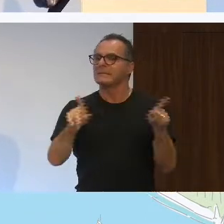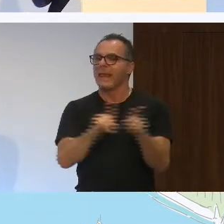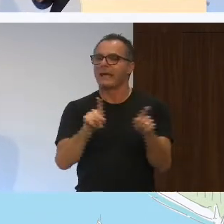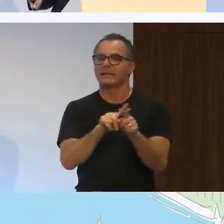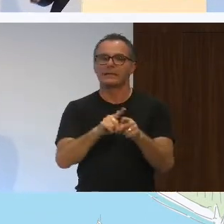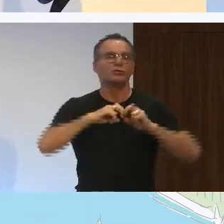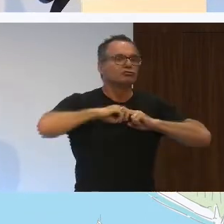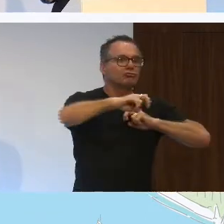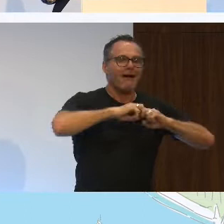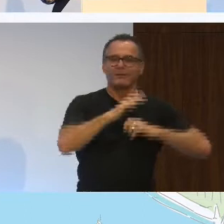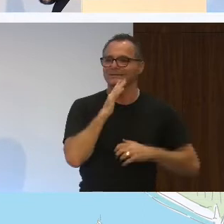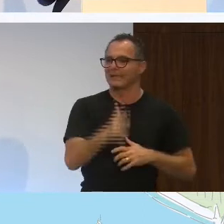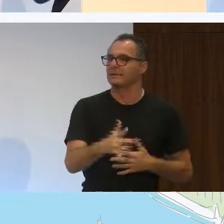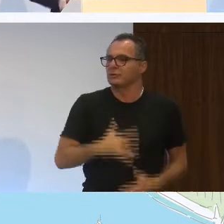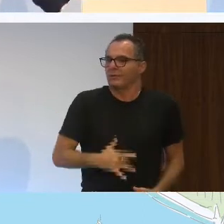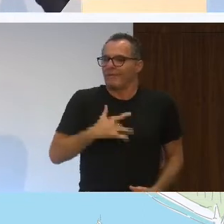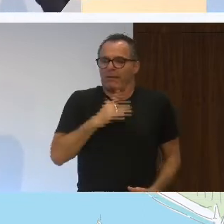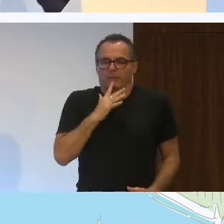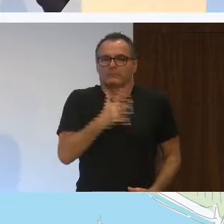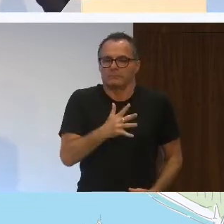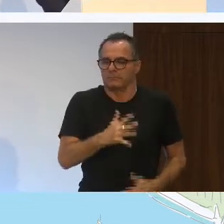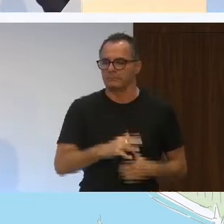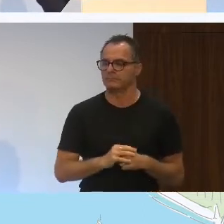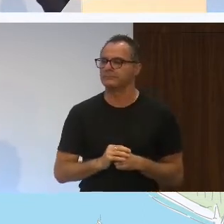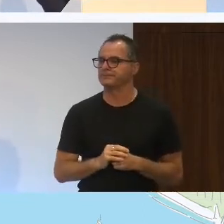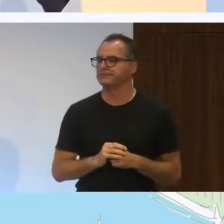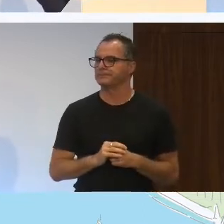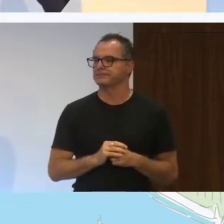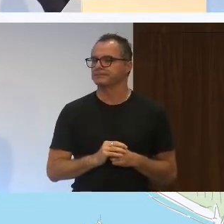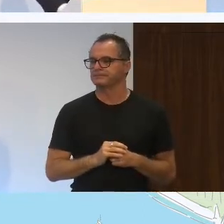And that's actually what makes you dizzy.